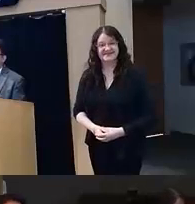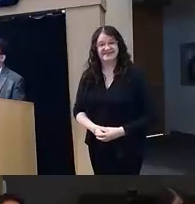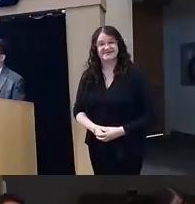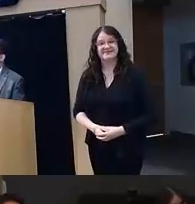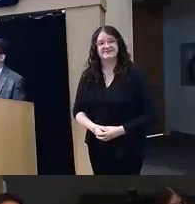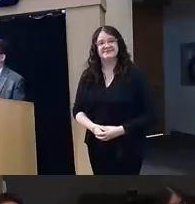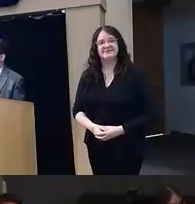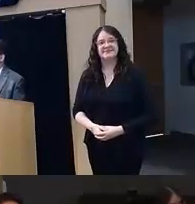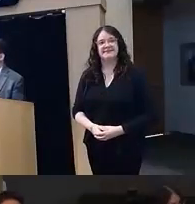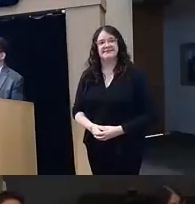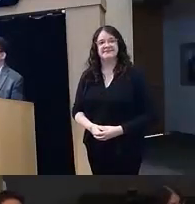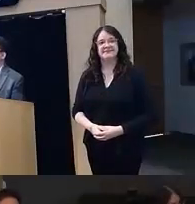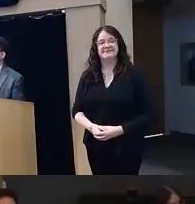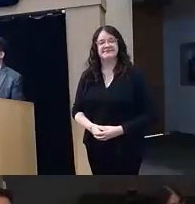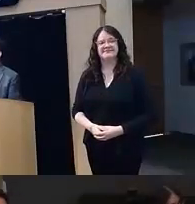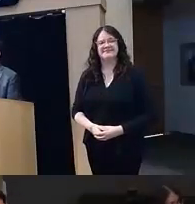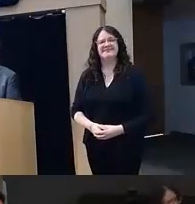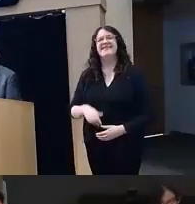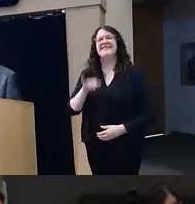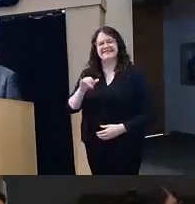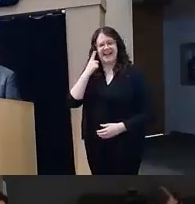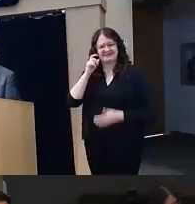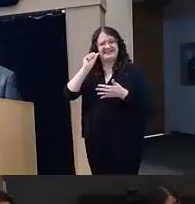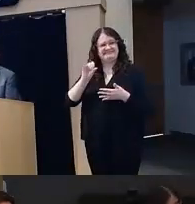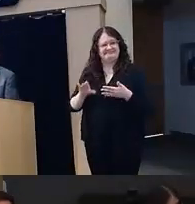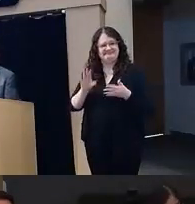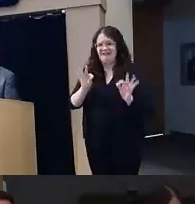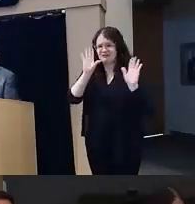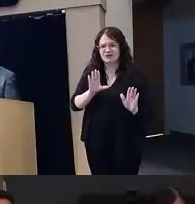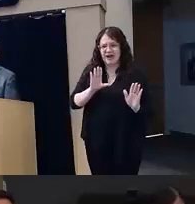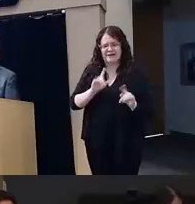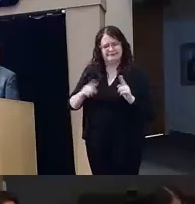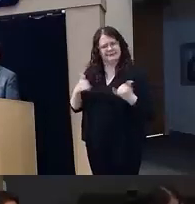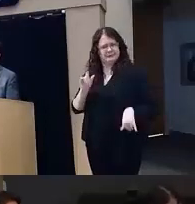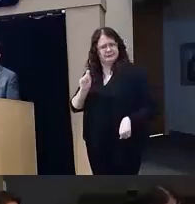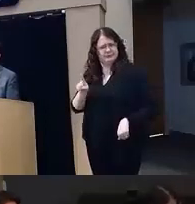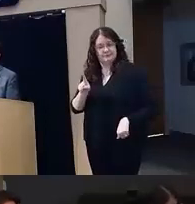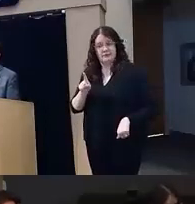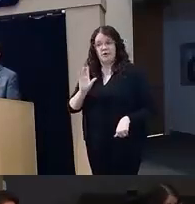but the Sun Also remains can we integrate Research into our Clinical Services